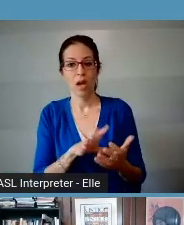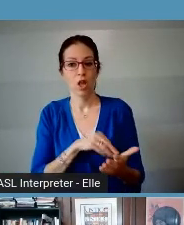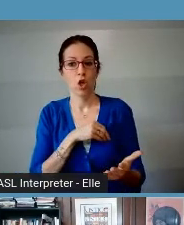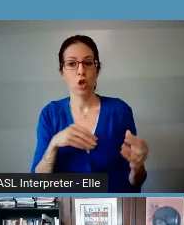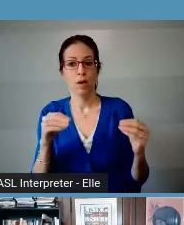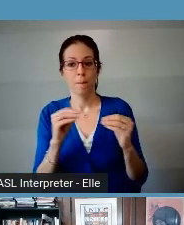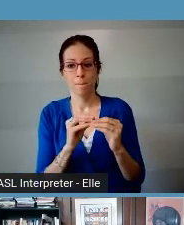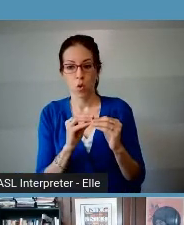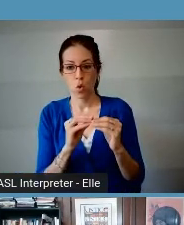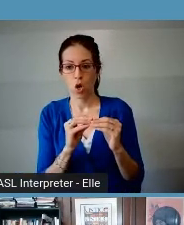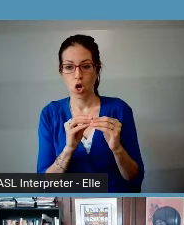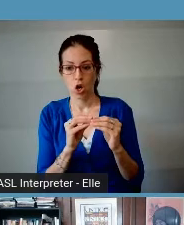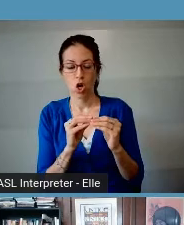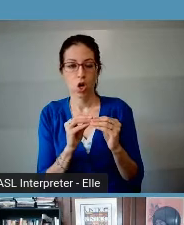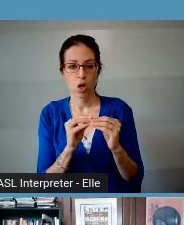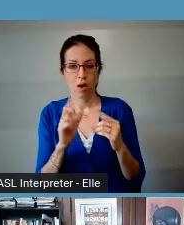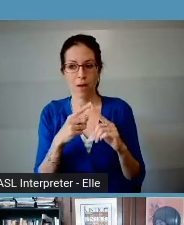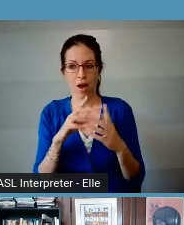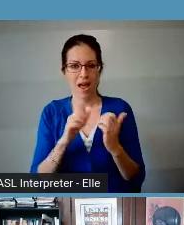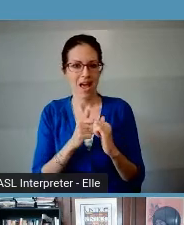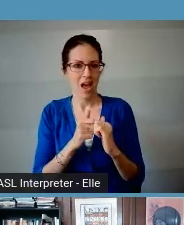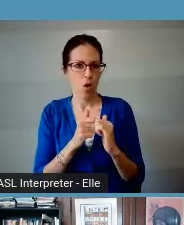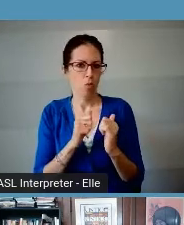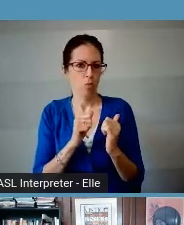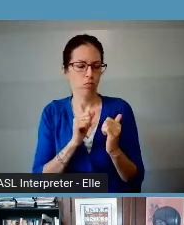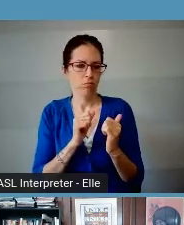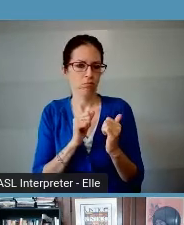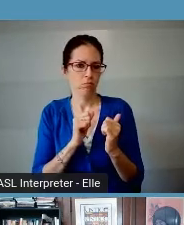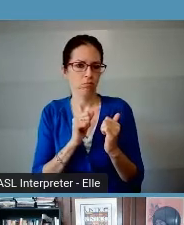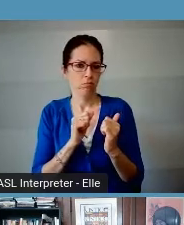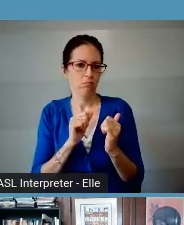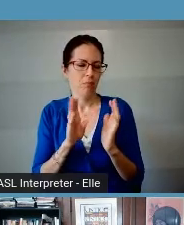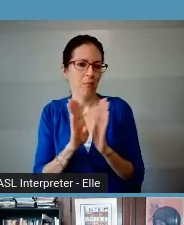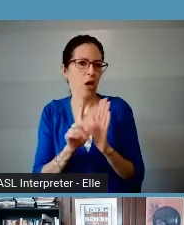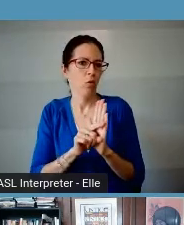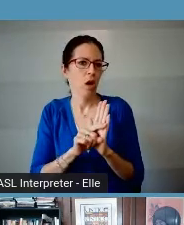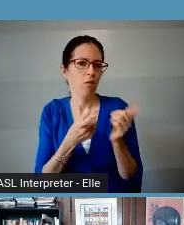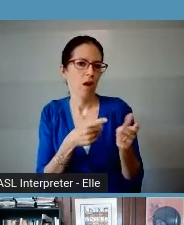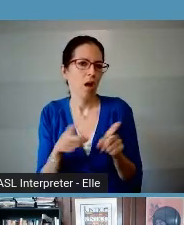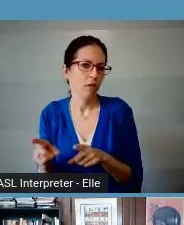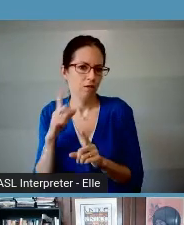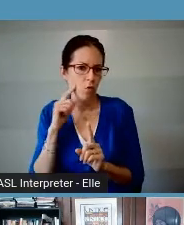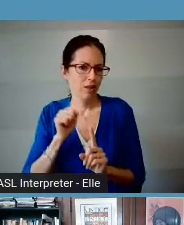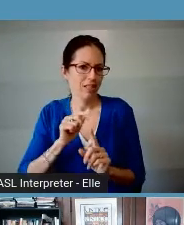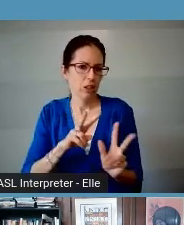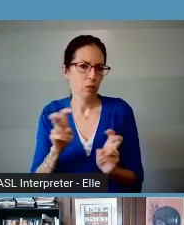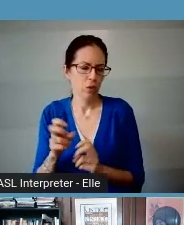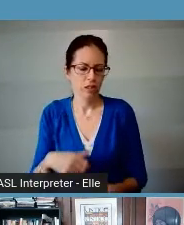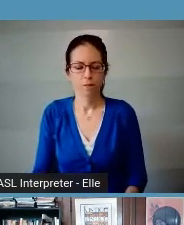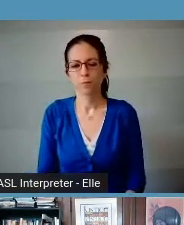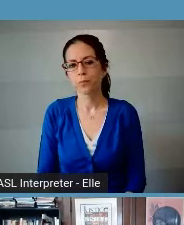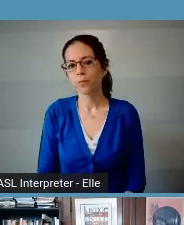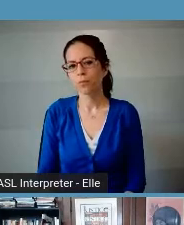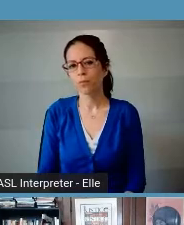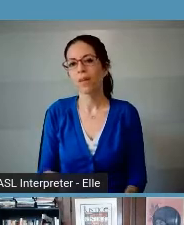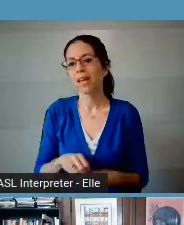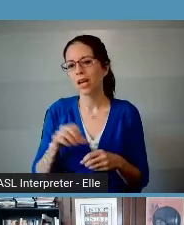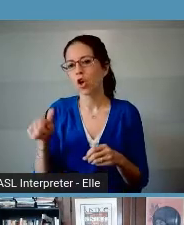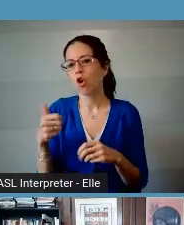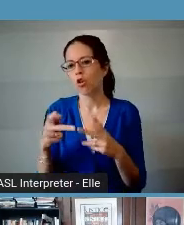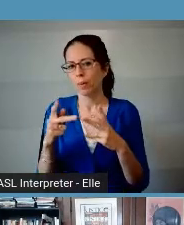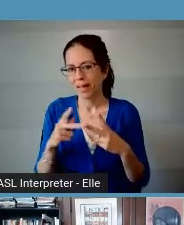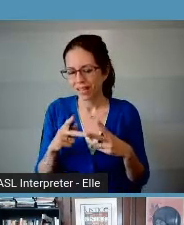of the subject. In other places in the virtual museum and also outside.